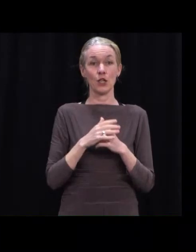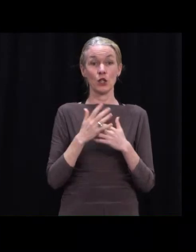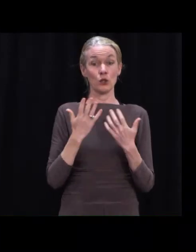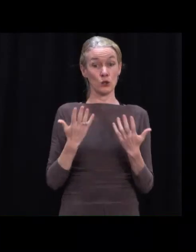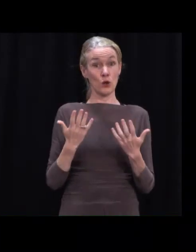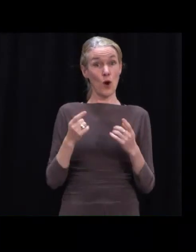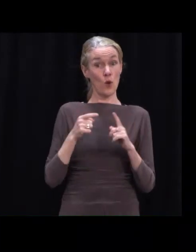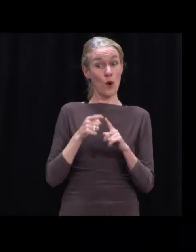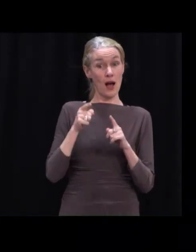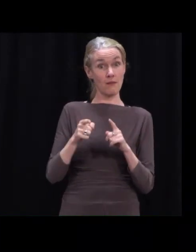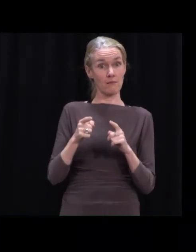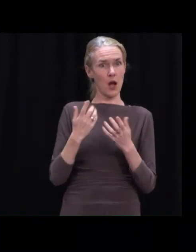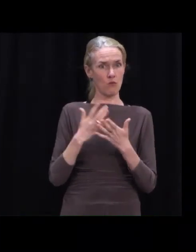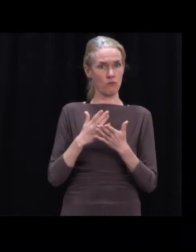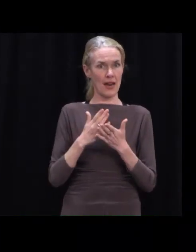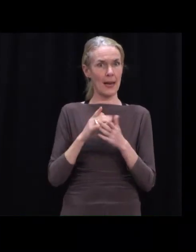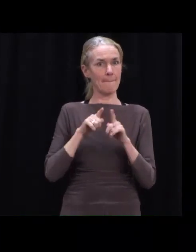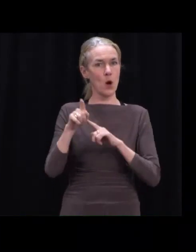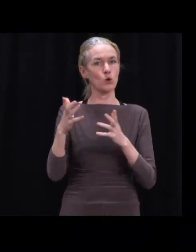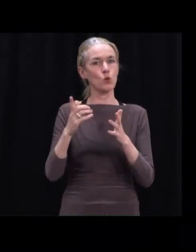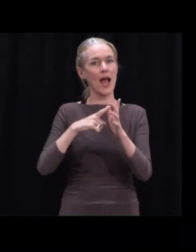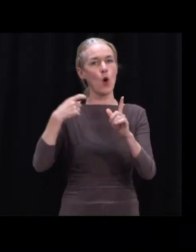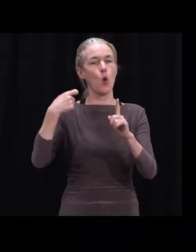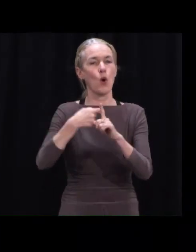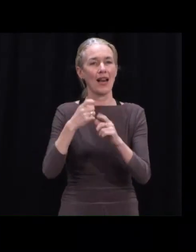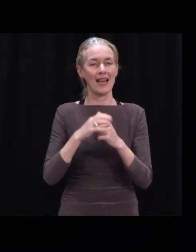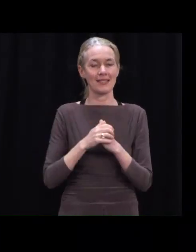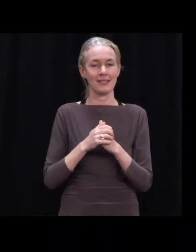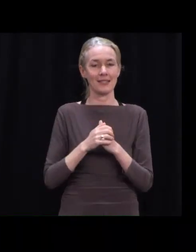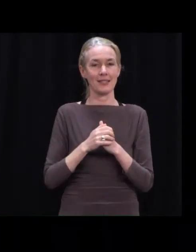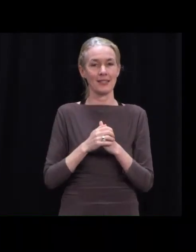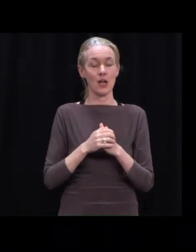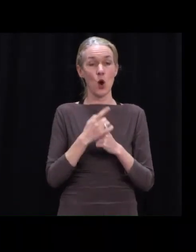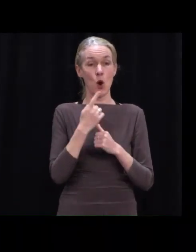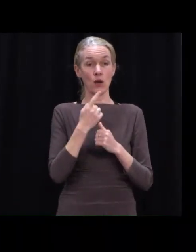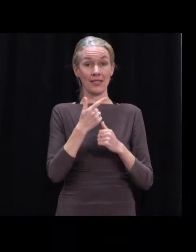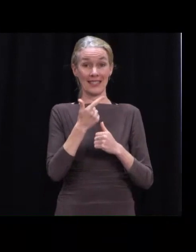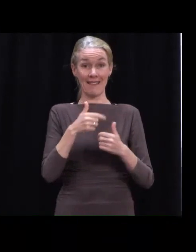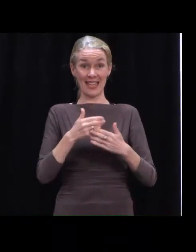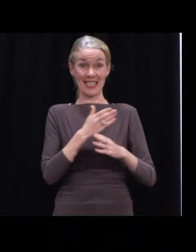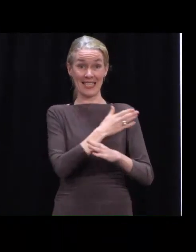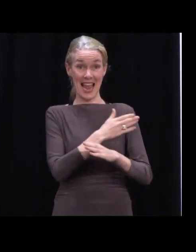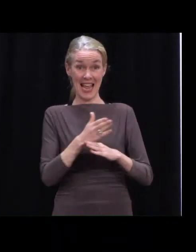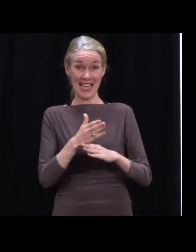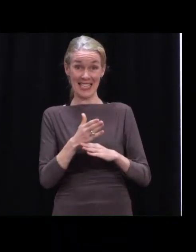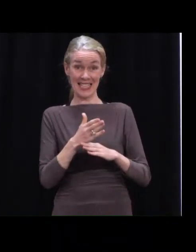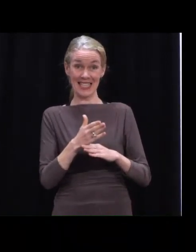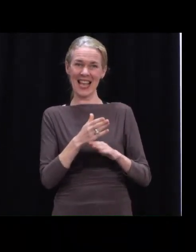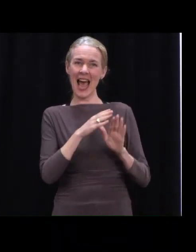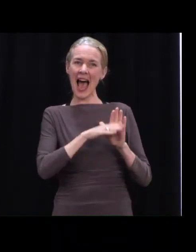Yesterday we had 16,5